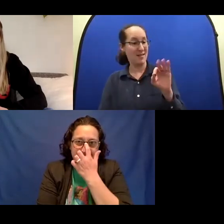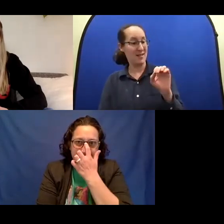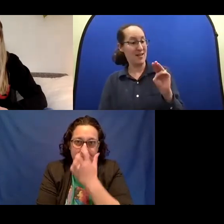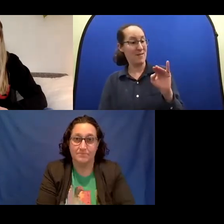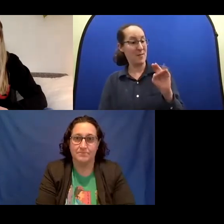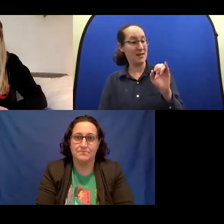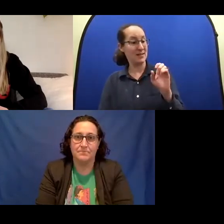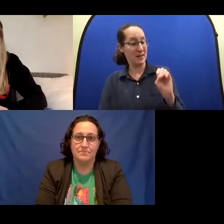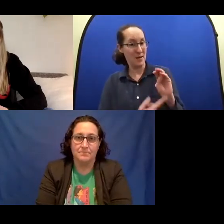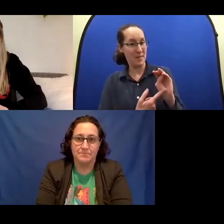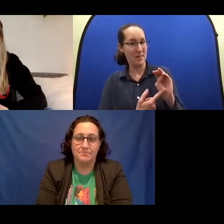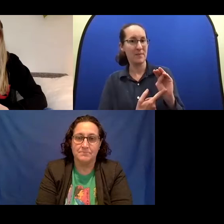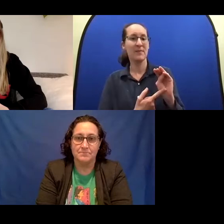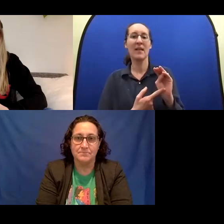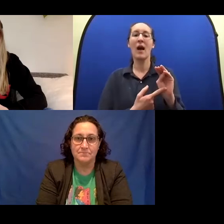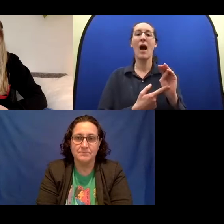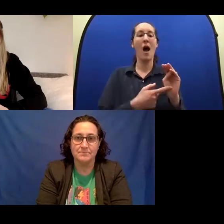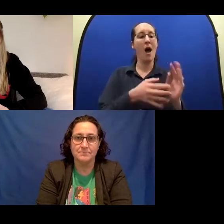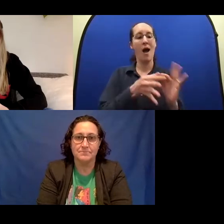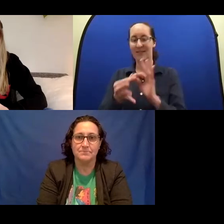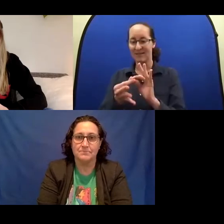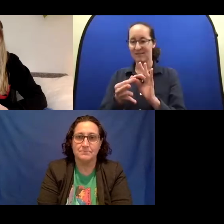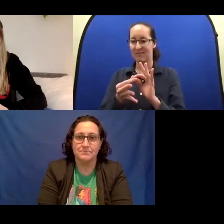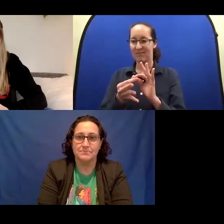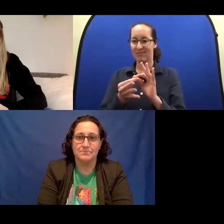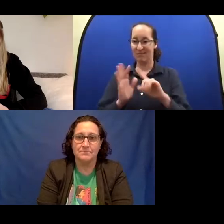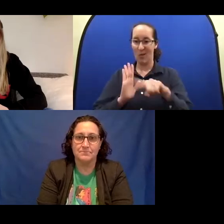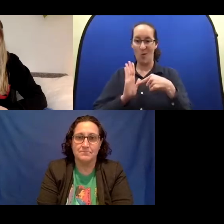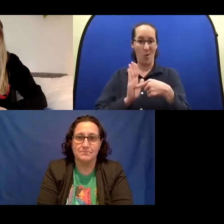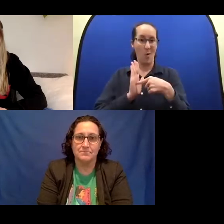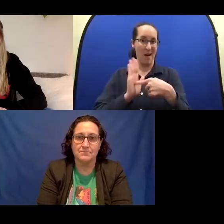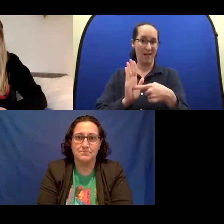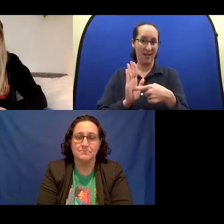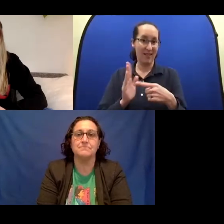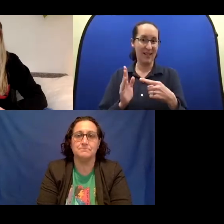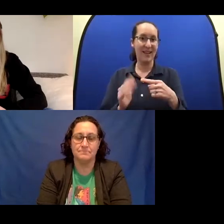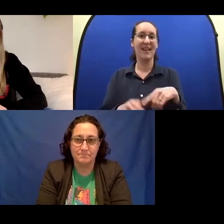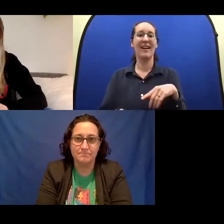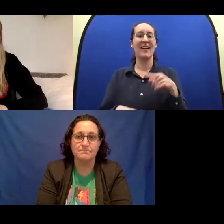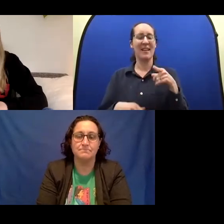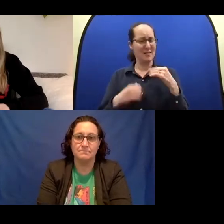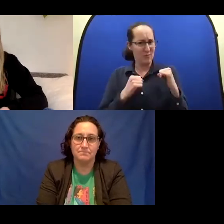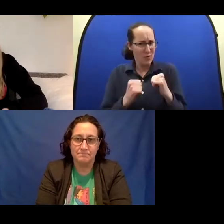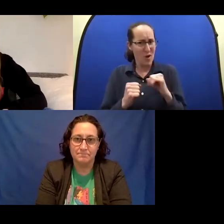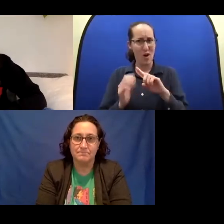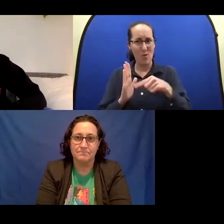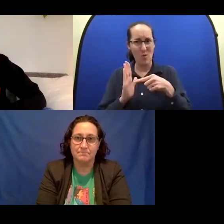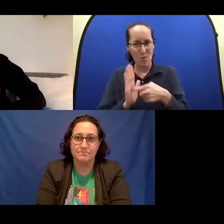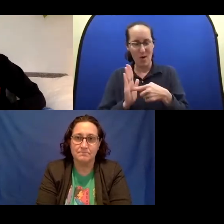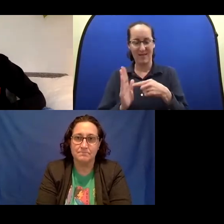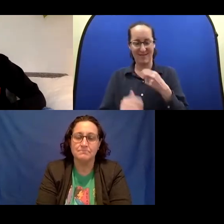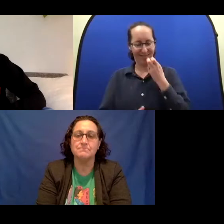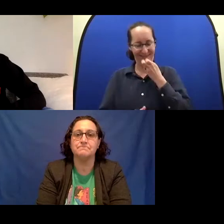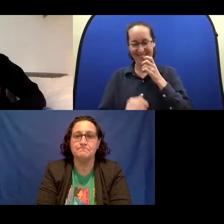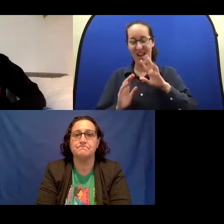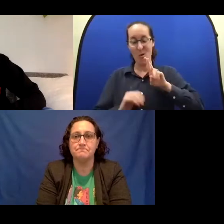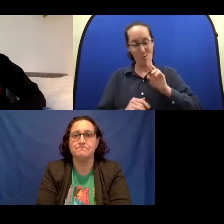strong role model. Being a strong mode-- role model-- sorry, is really important especially today